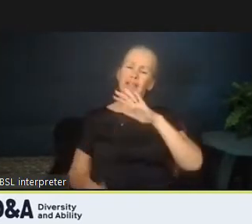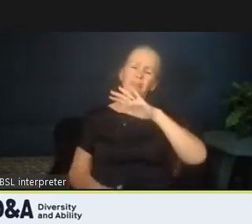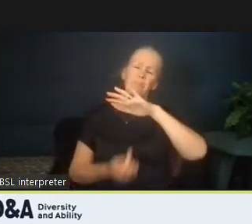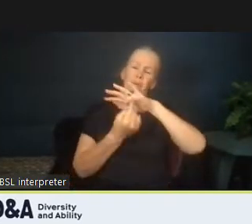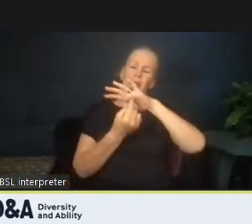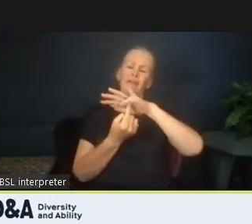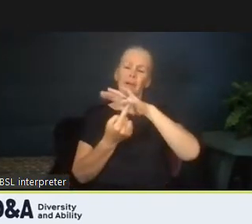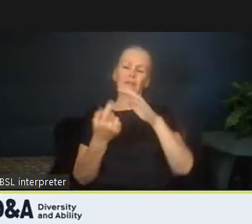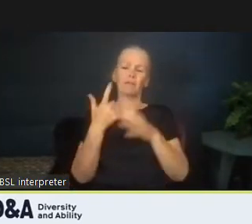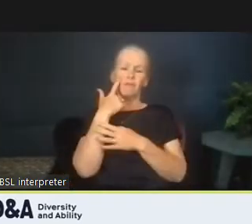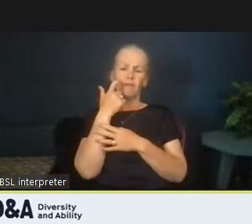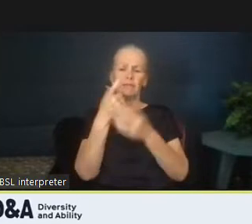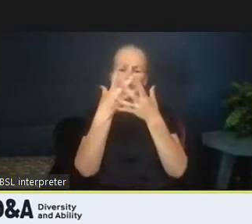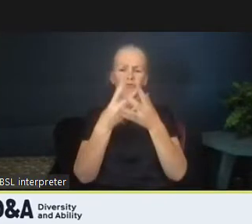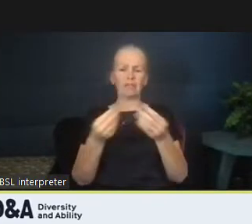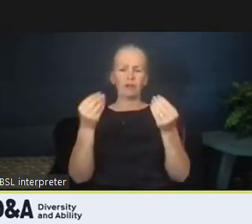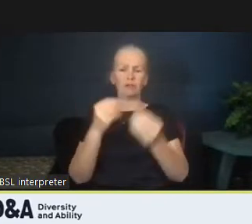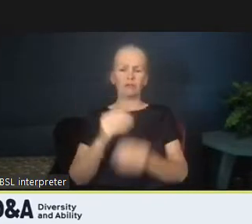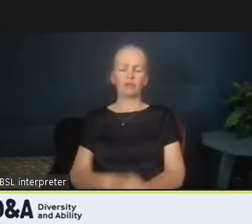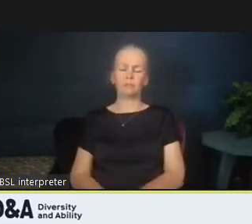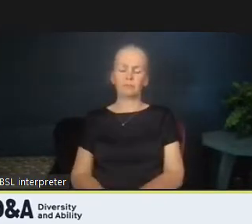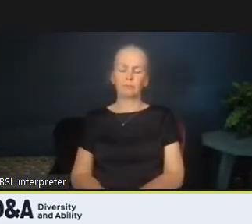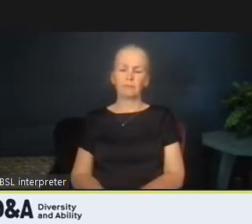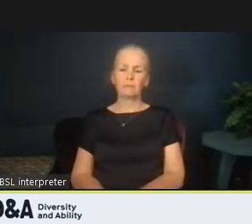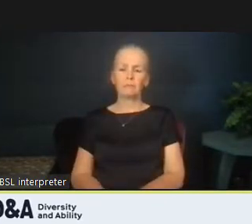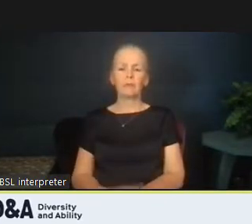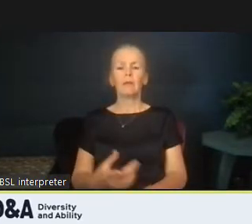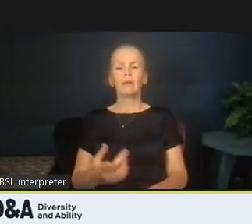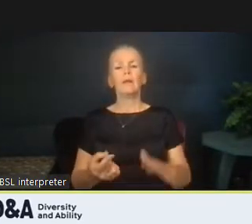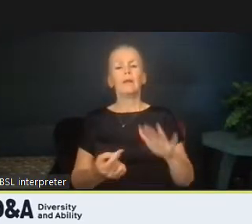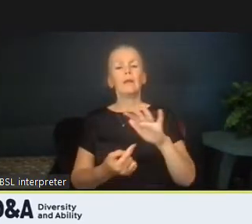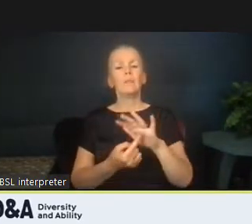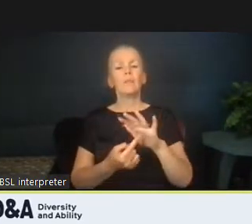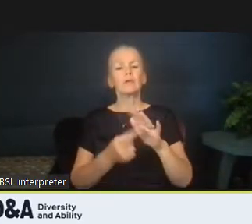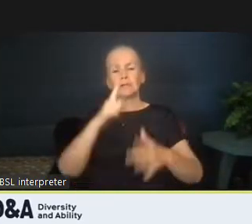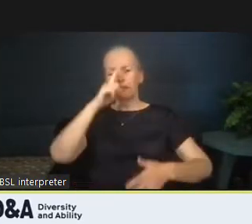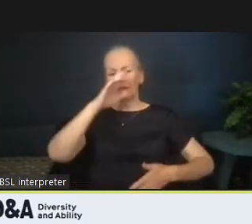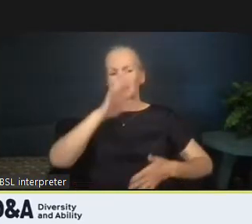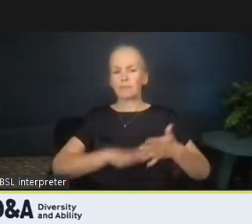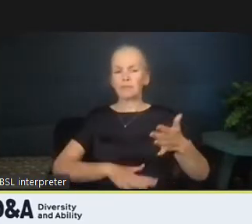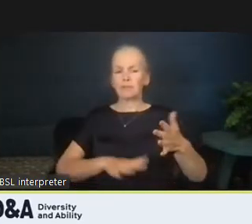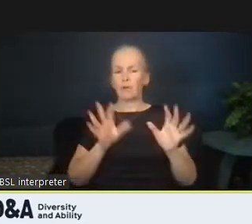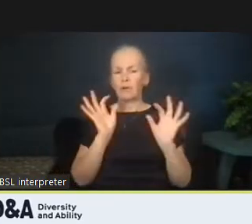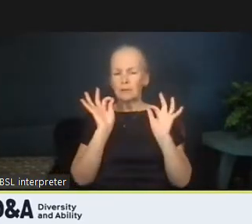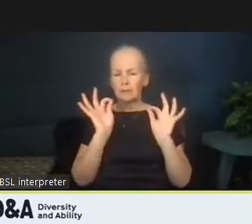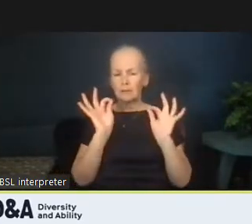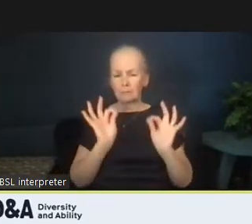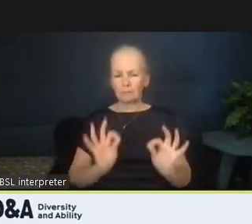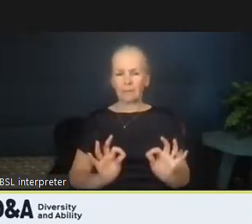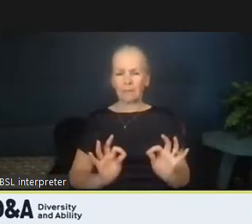to finding a resolution. And the important point is experiences are unique. You know, as a disabled